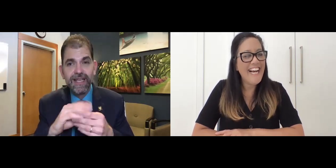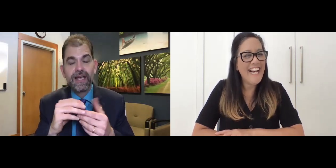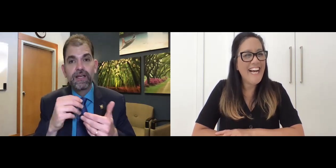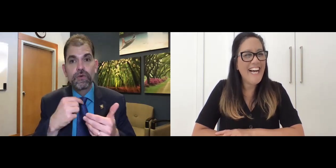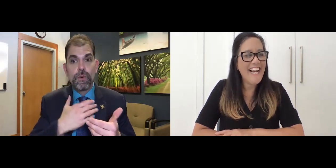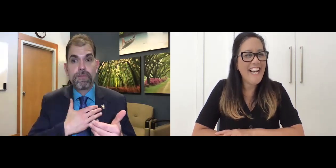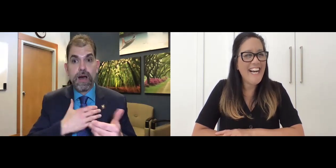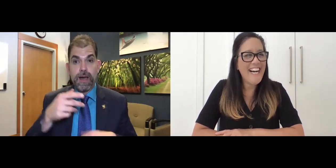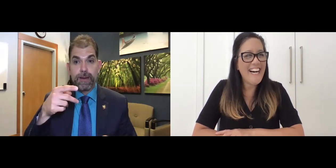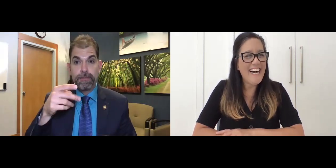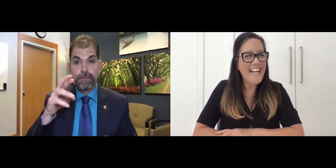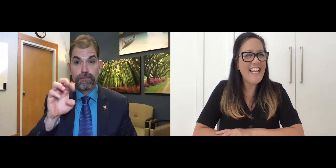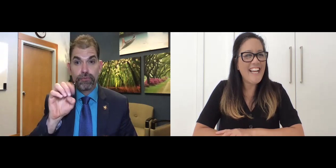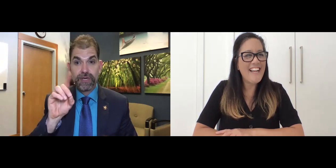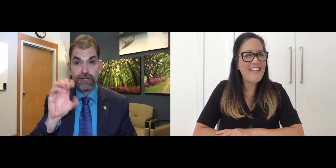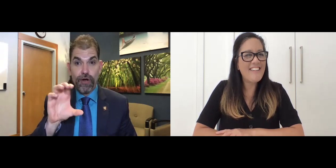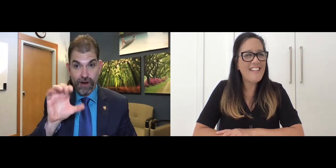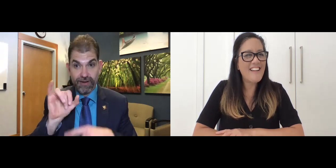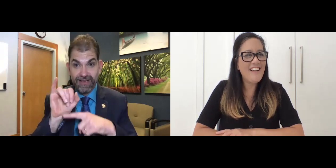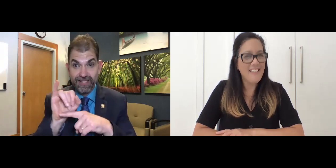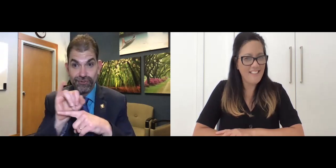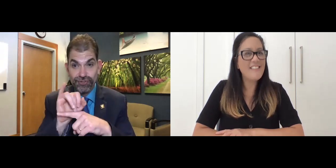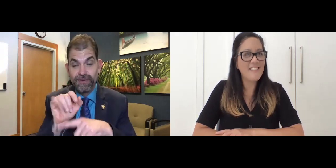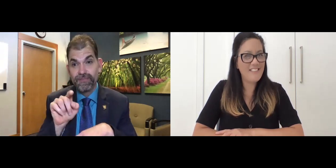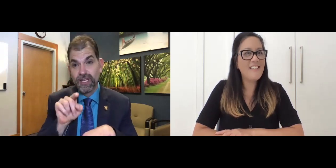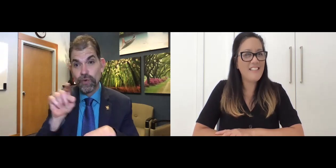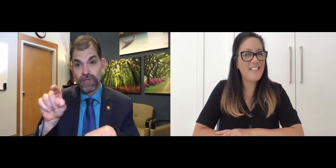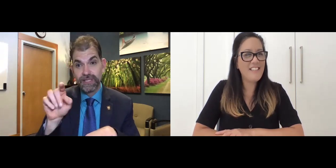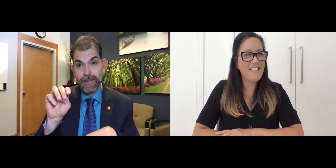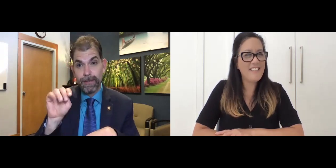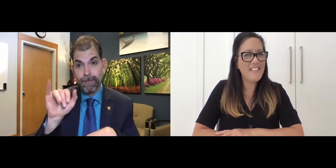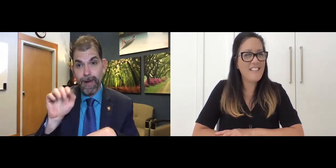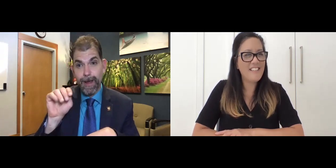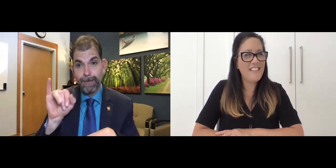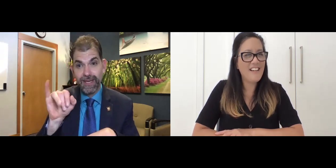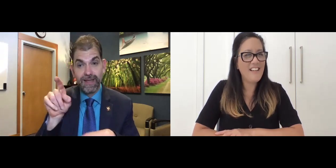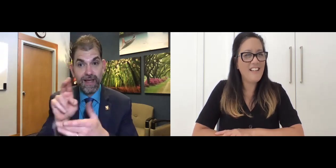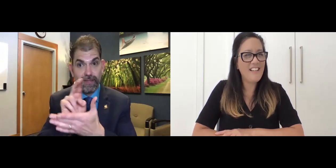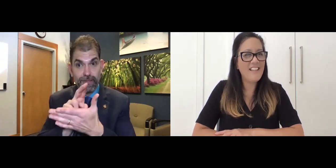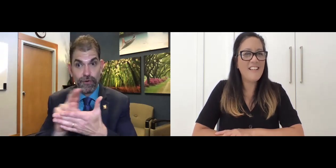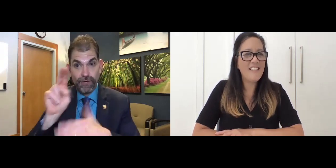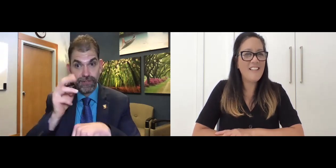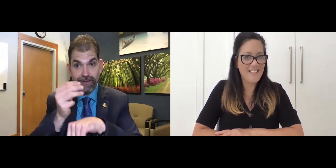to Washington state, interestingly enough, I did an internship